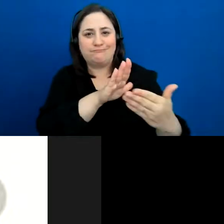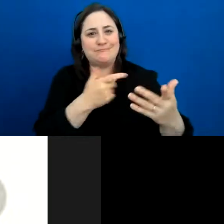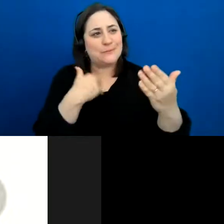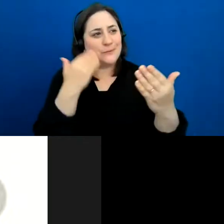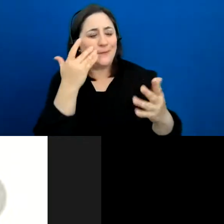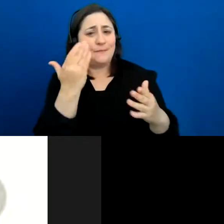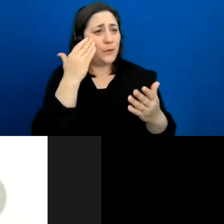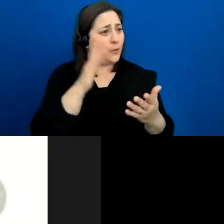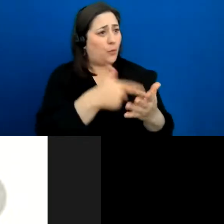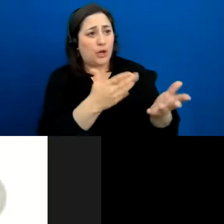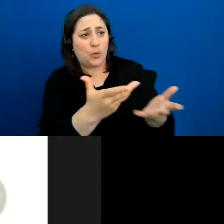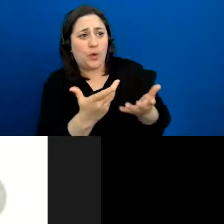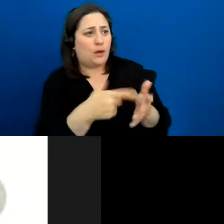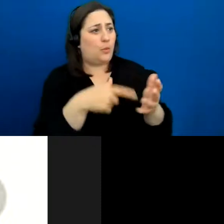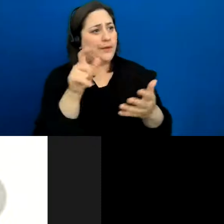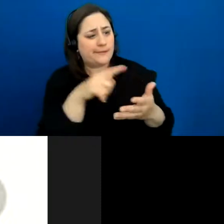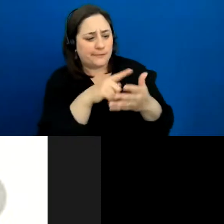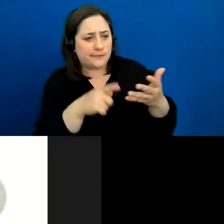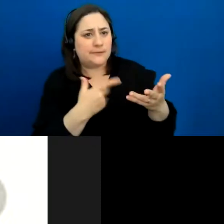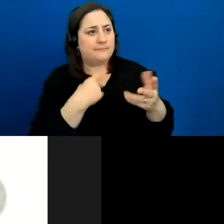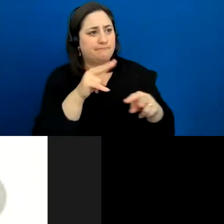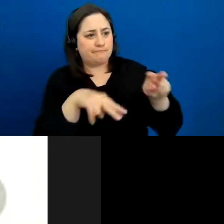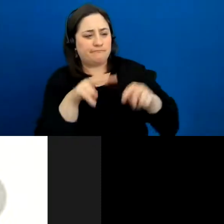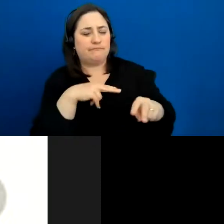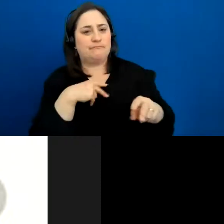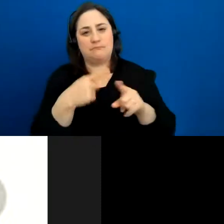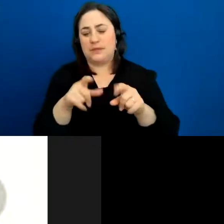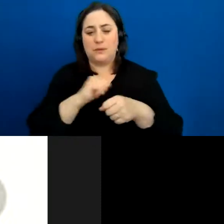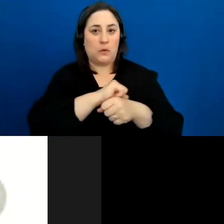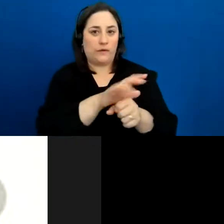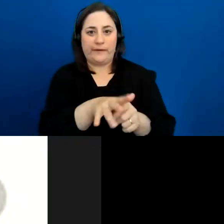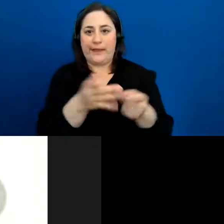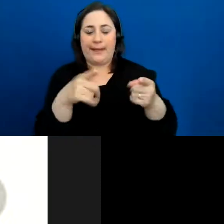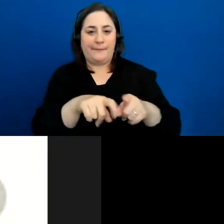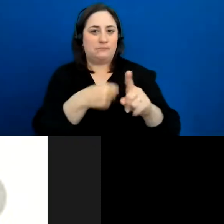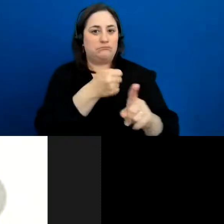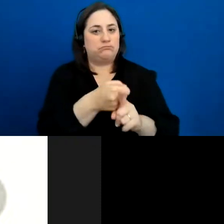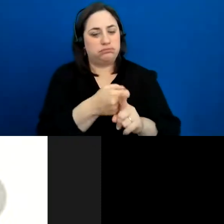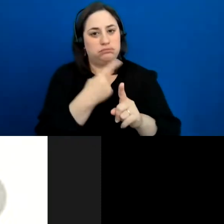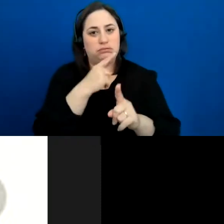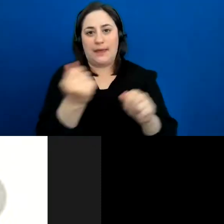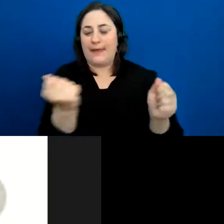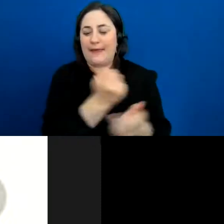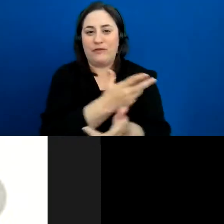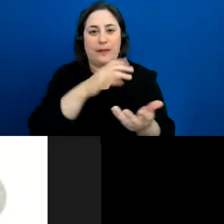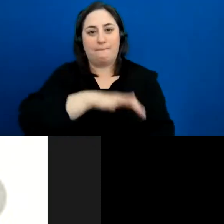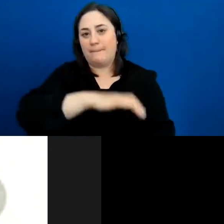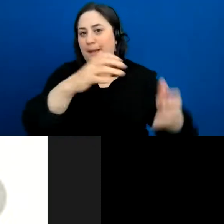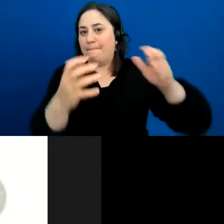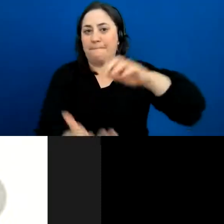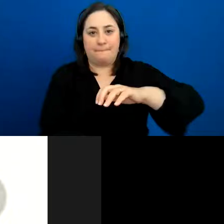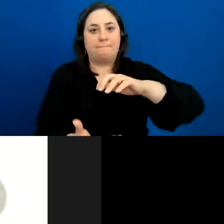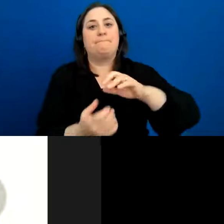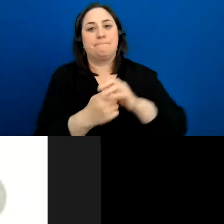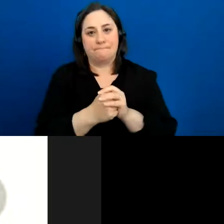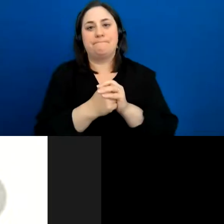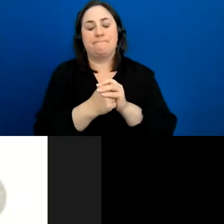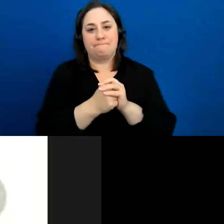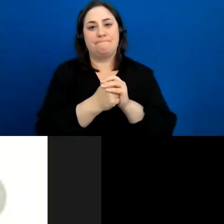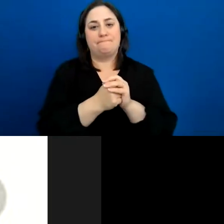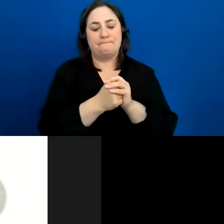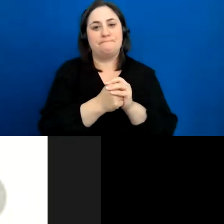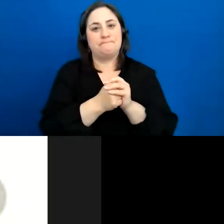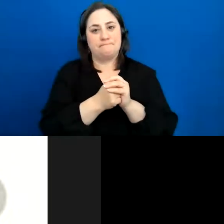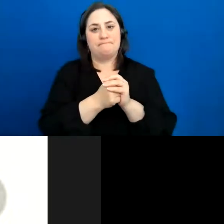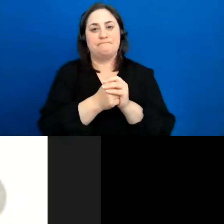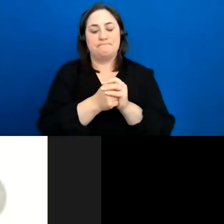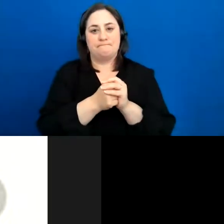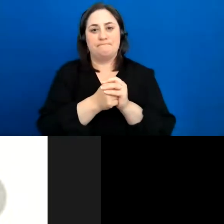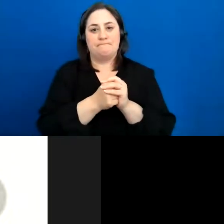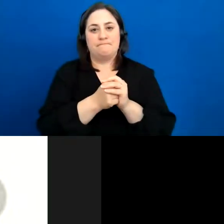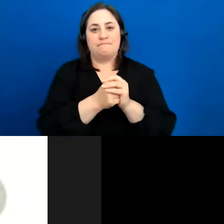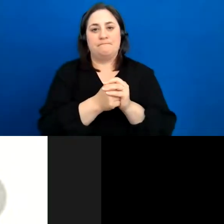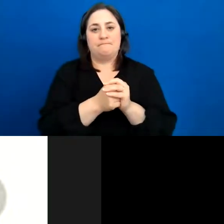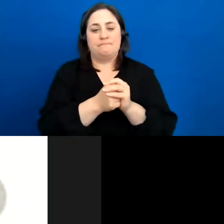and what they really need. COVID really shook everything up with that. Um, yes.